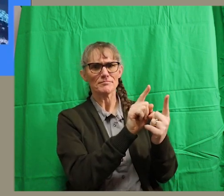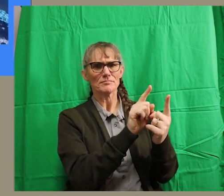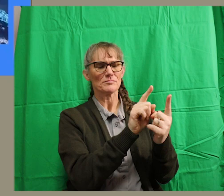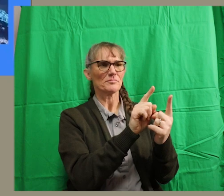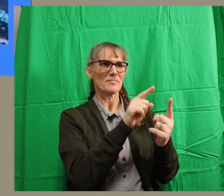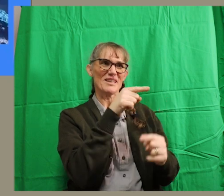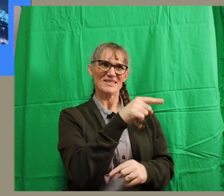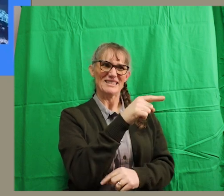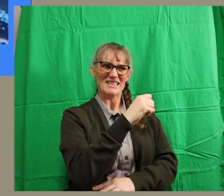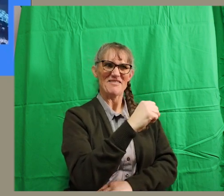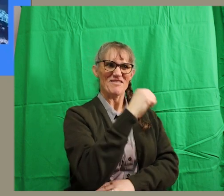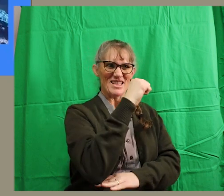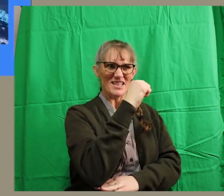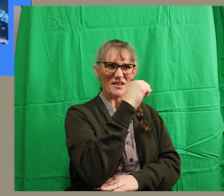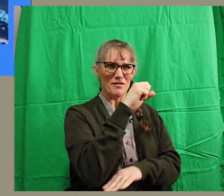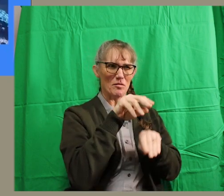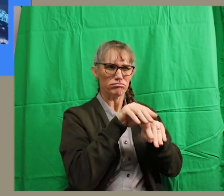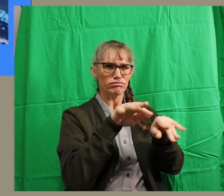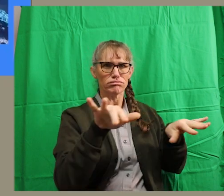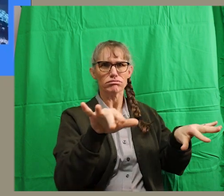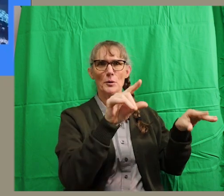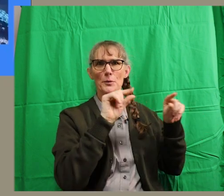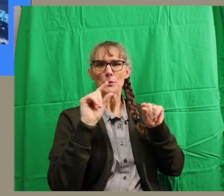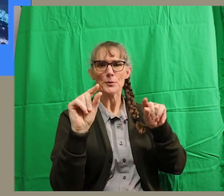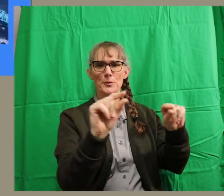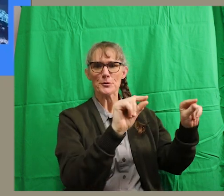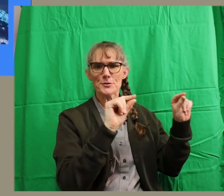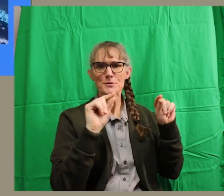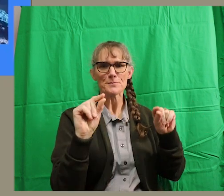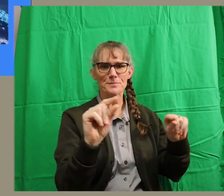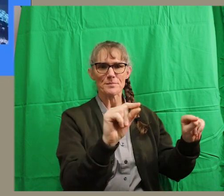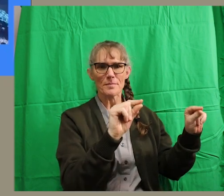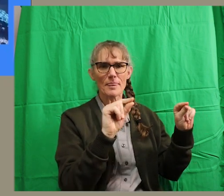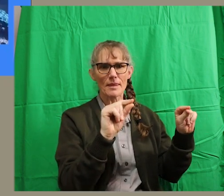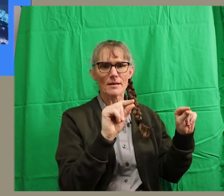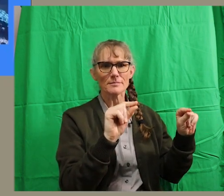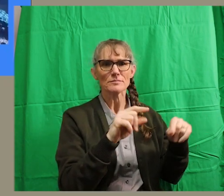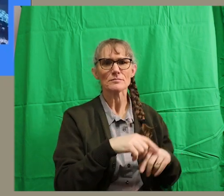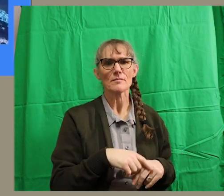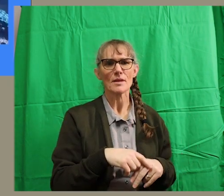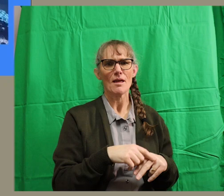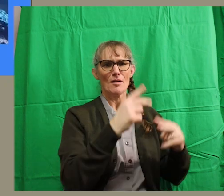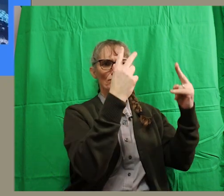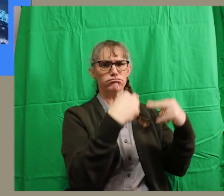and sort of they, and others, painted me as a sort of hysterical woman.